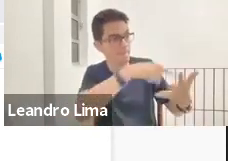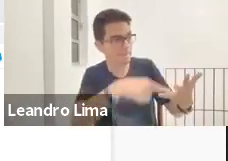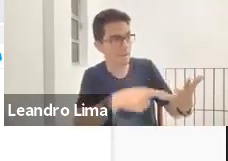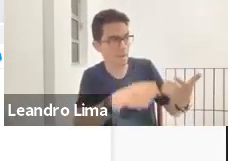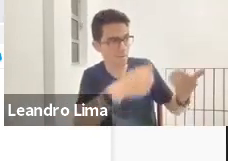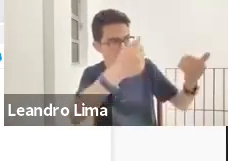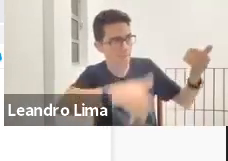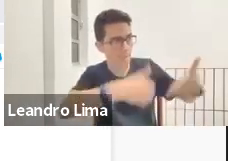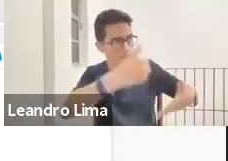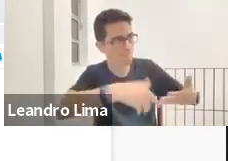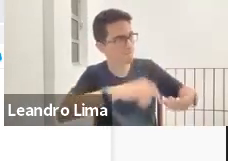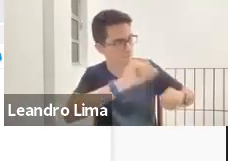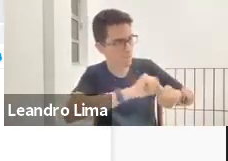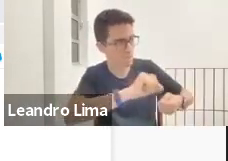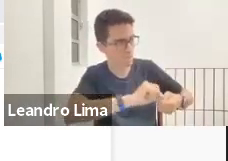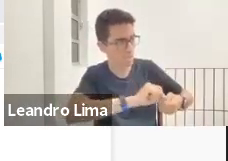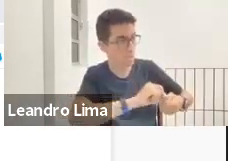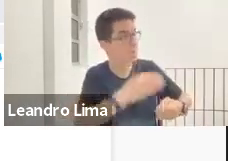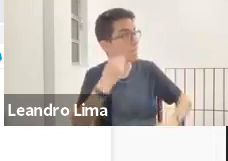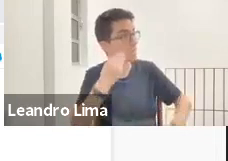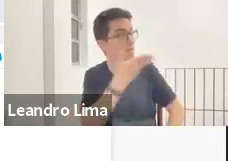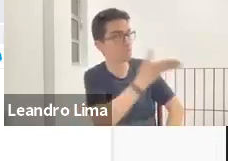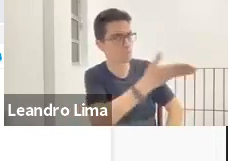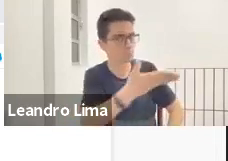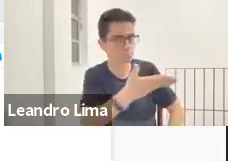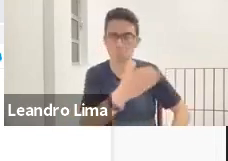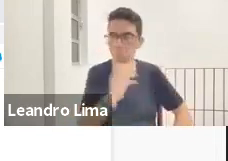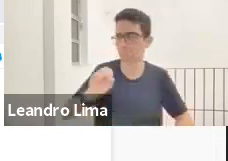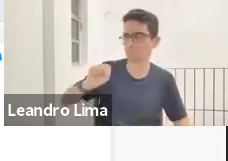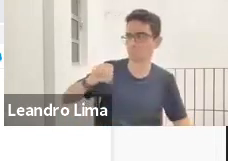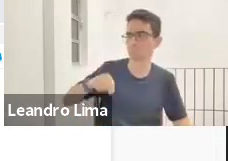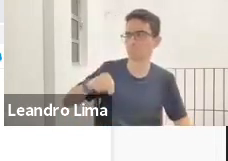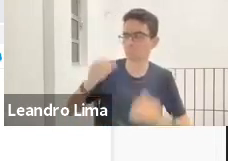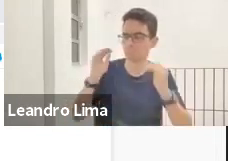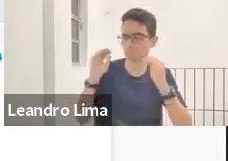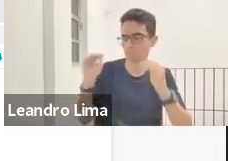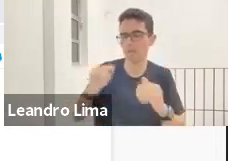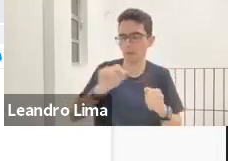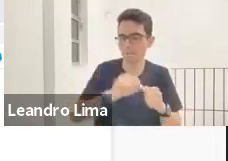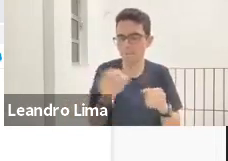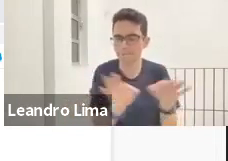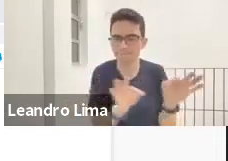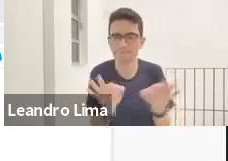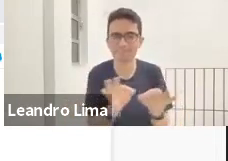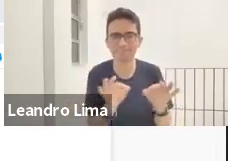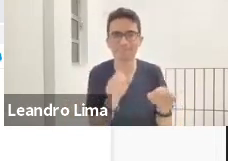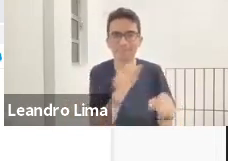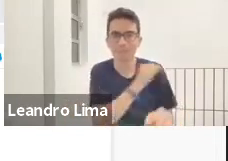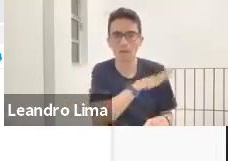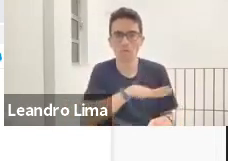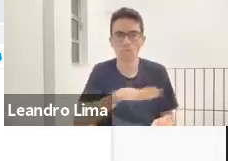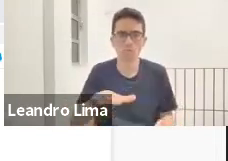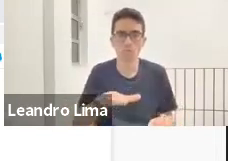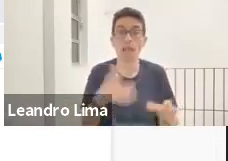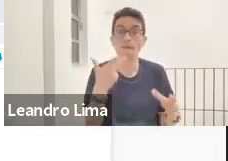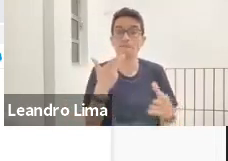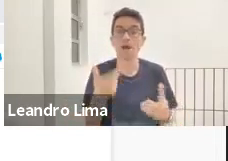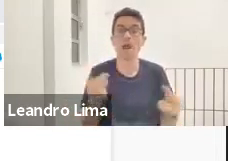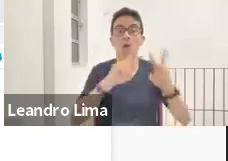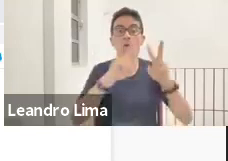experiences. s. And what you know if you s. And what you know if you go back to this whole idea of spontaneous and scientists spontaneous and scientific or academic. knowledge That's the sort of thing that